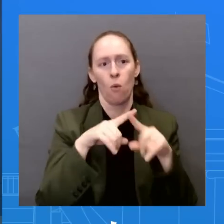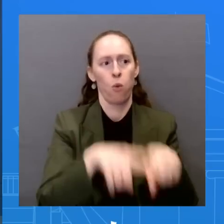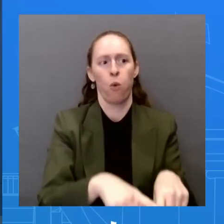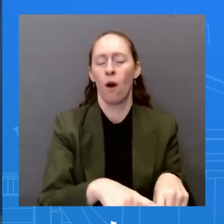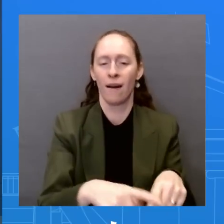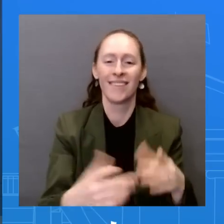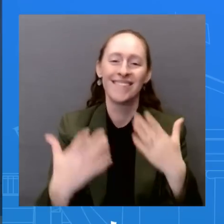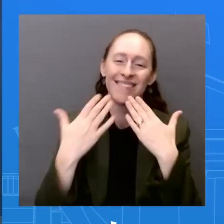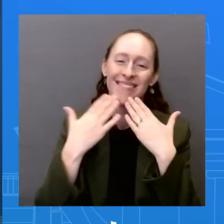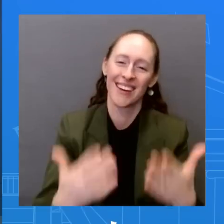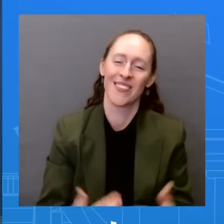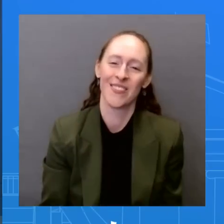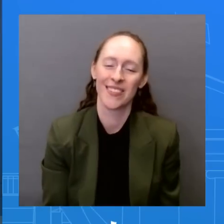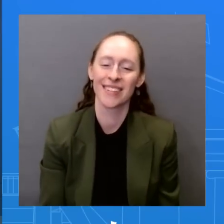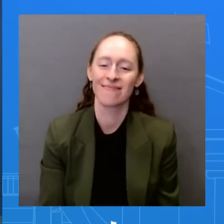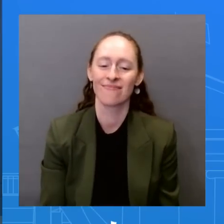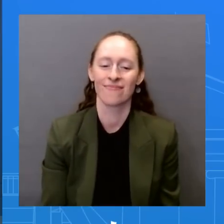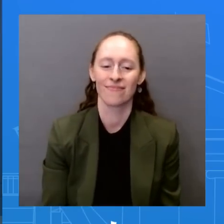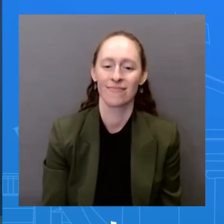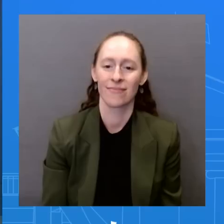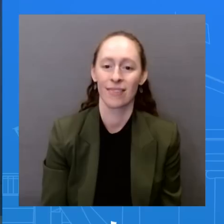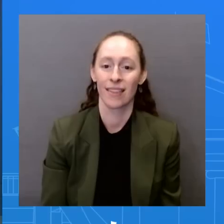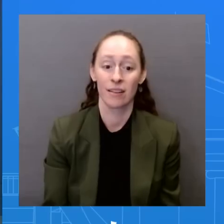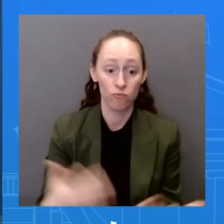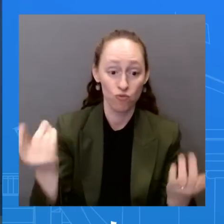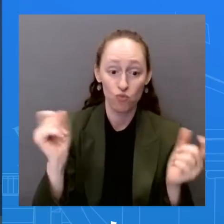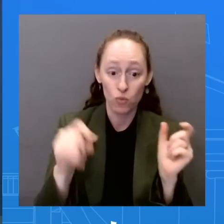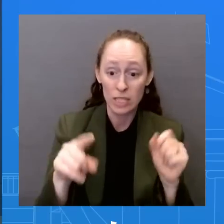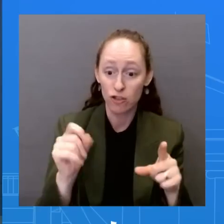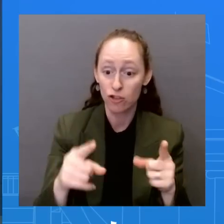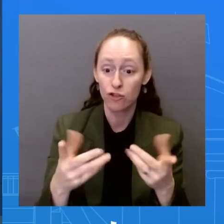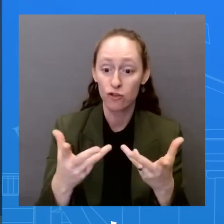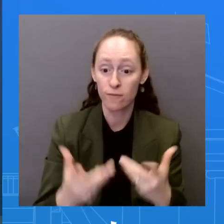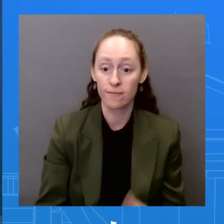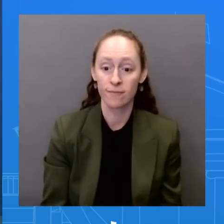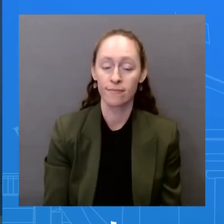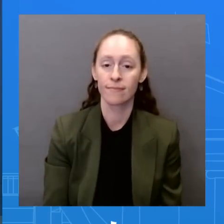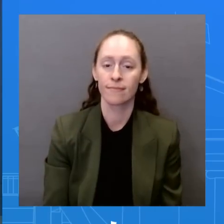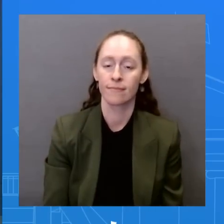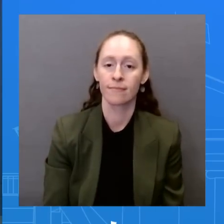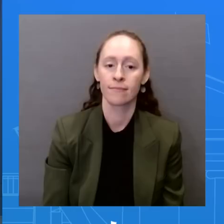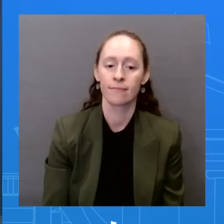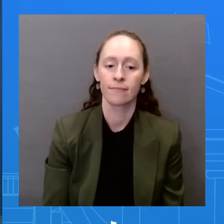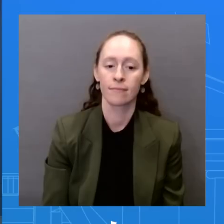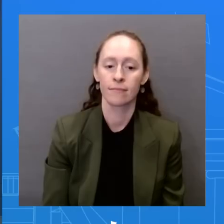a couple of questions. Right there. The Press: Thanks. I have two, really fast. First, colleges are back in session.